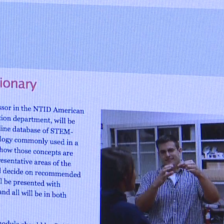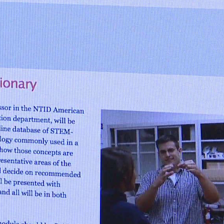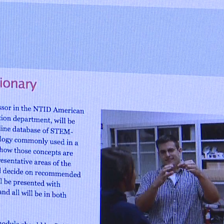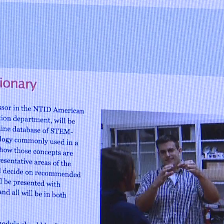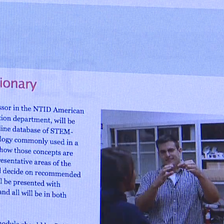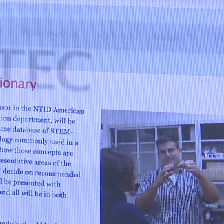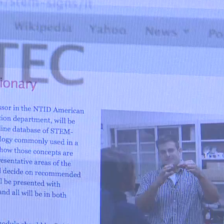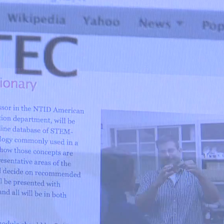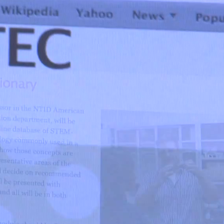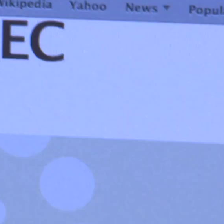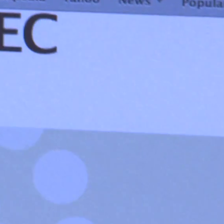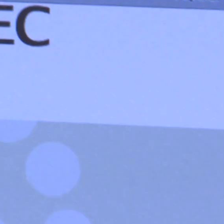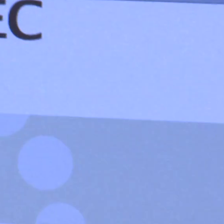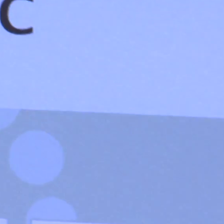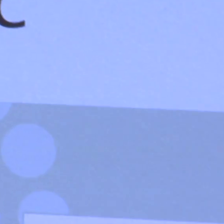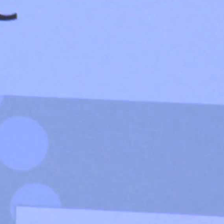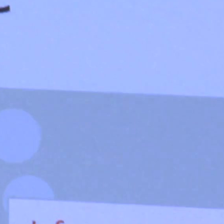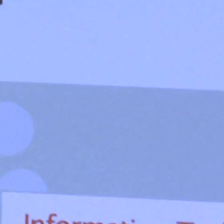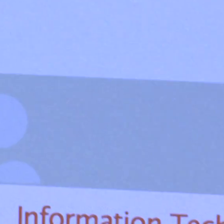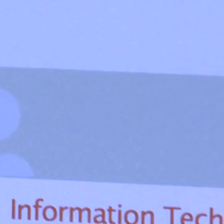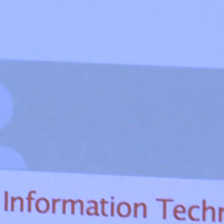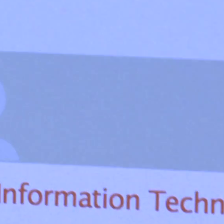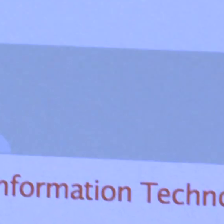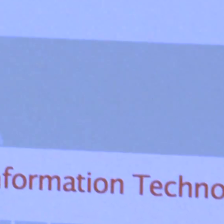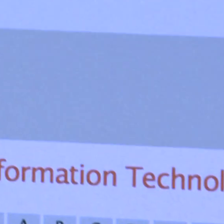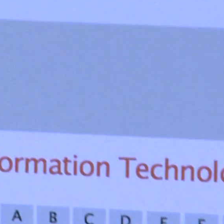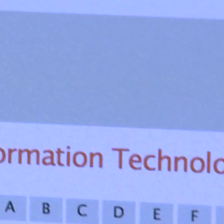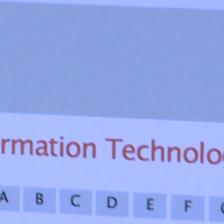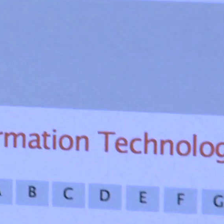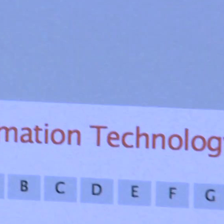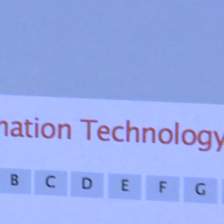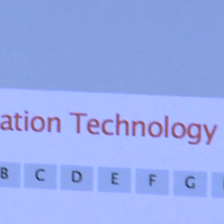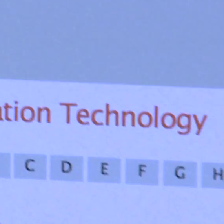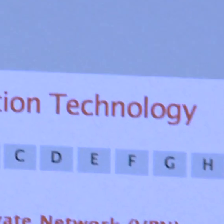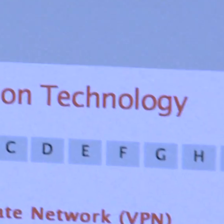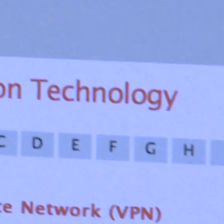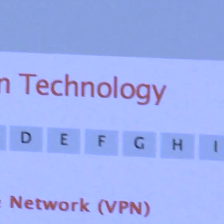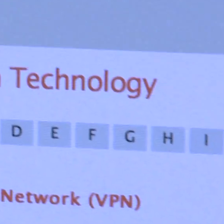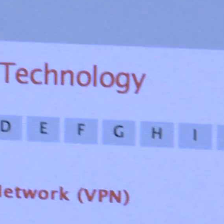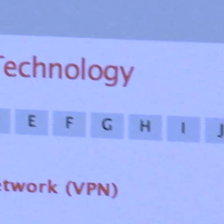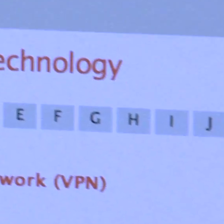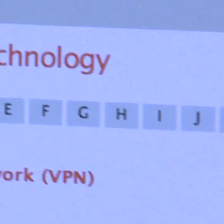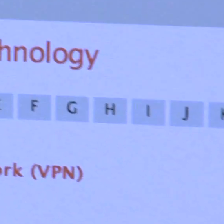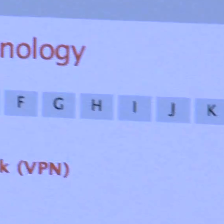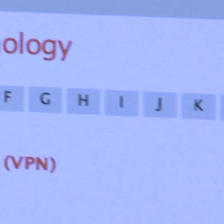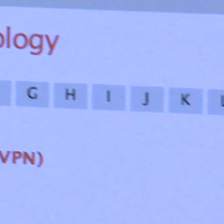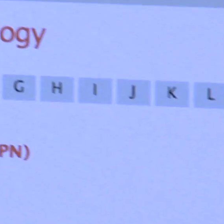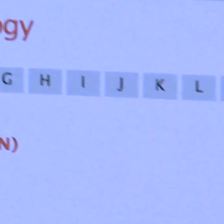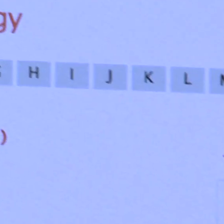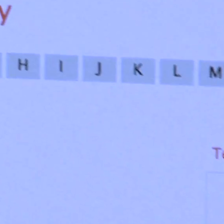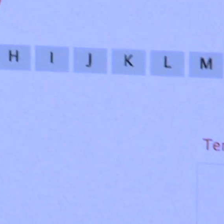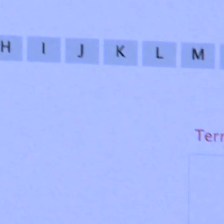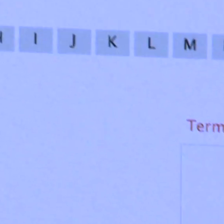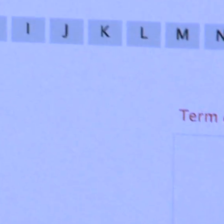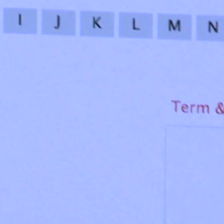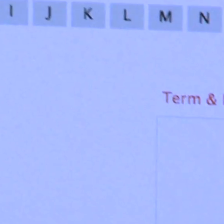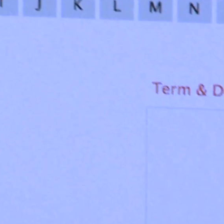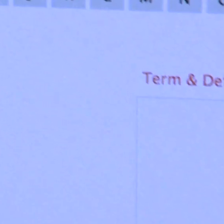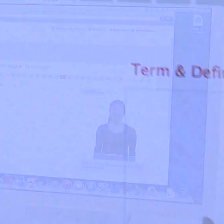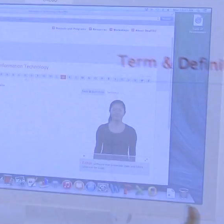My vision for this whole project into the future is that it will wind up being a resource for ASL terminology